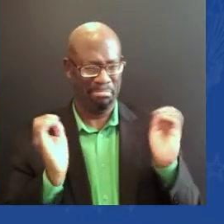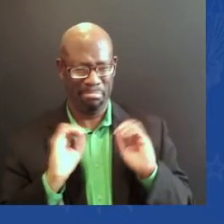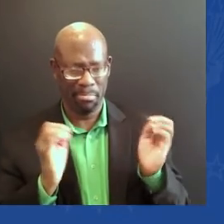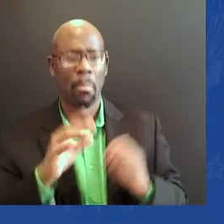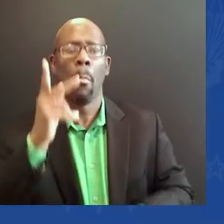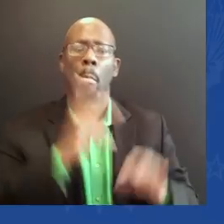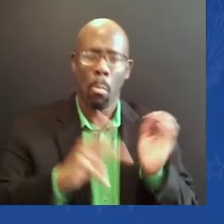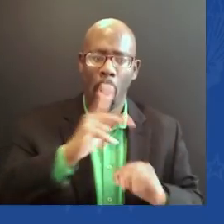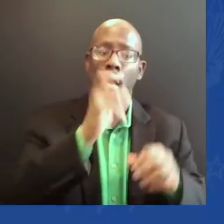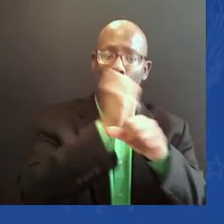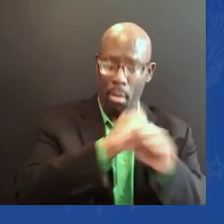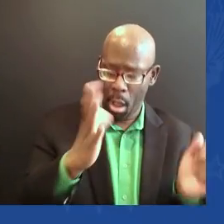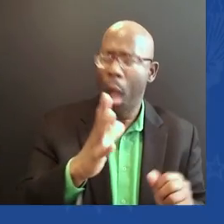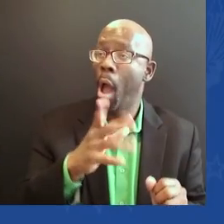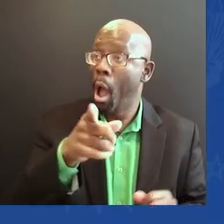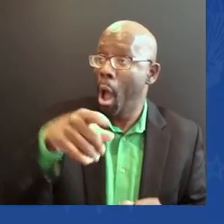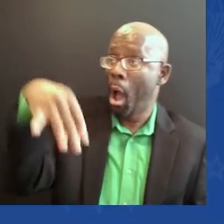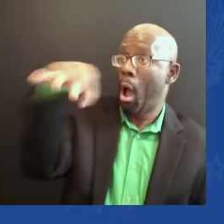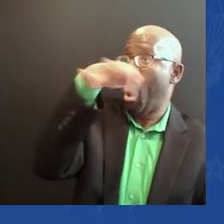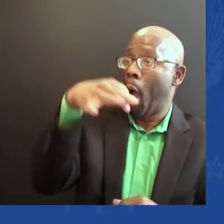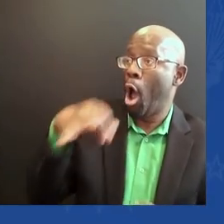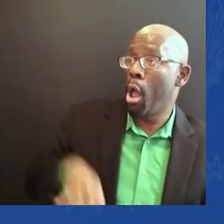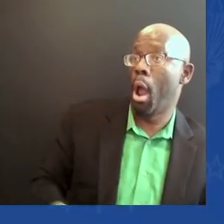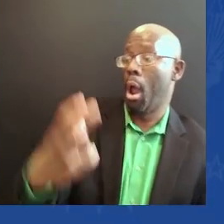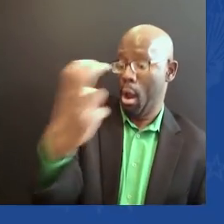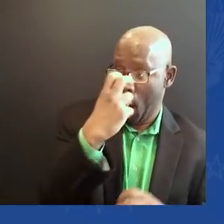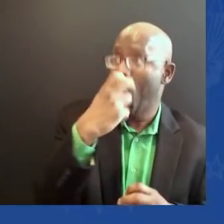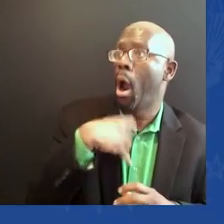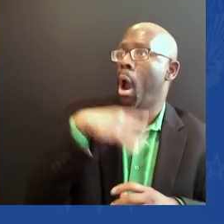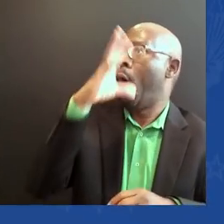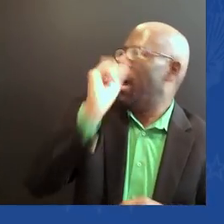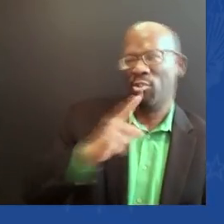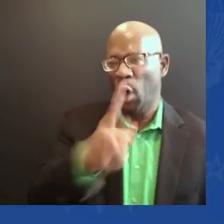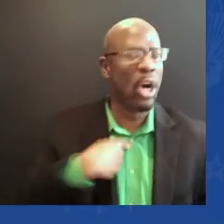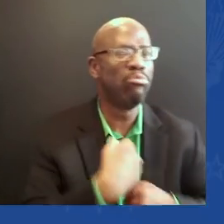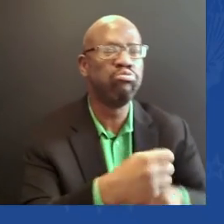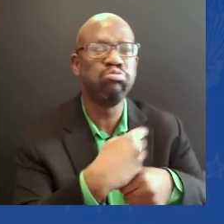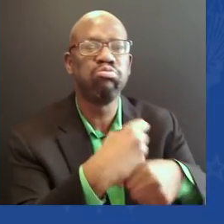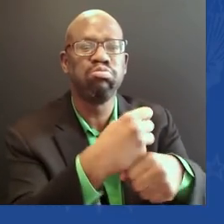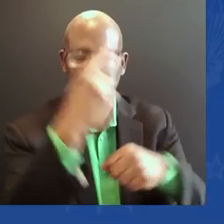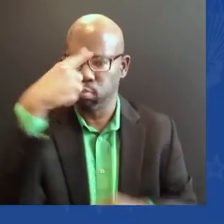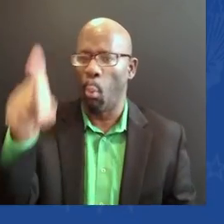On your meeting with Pope Francis: The more than 50 million Catholics back at home